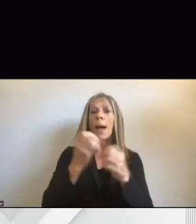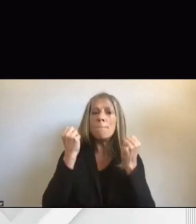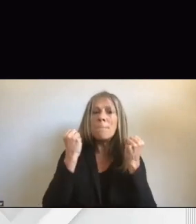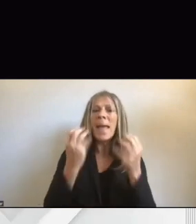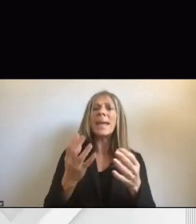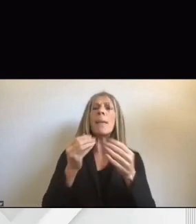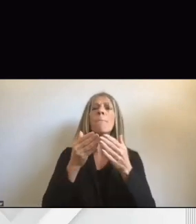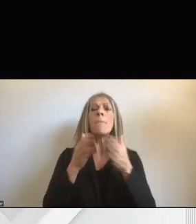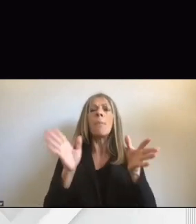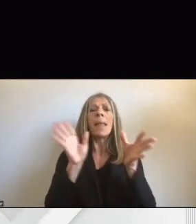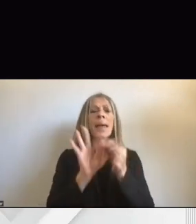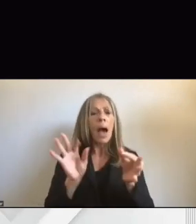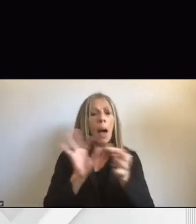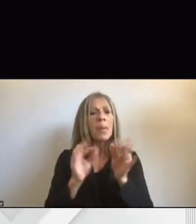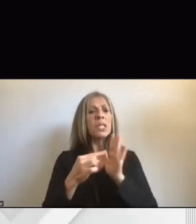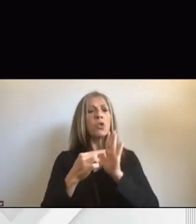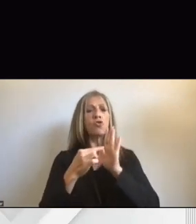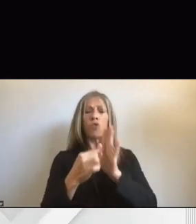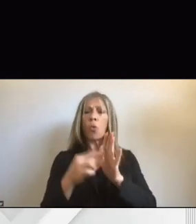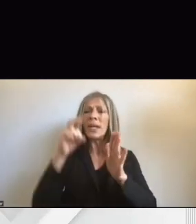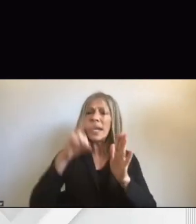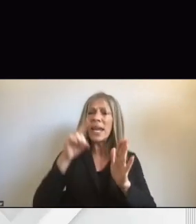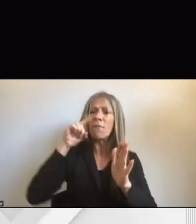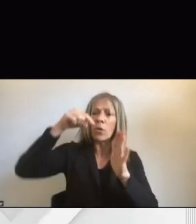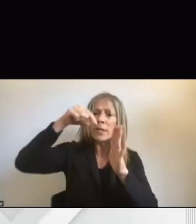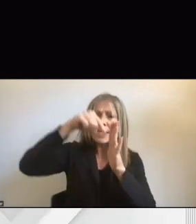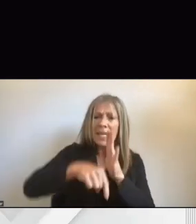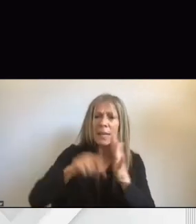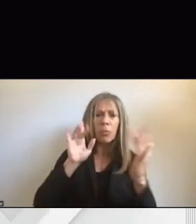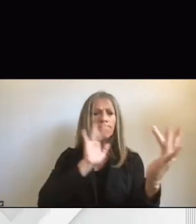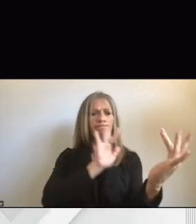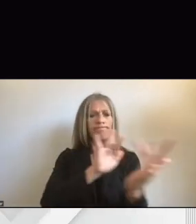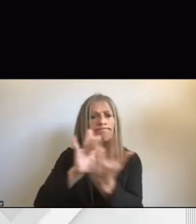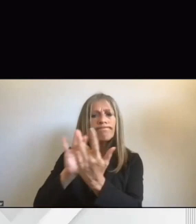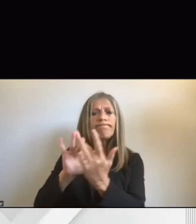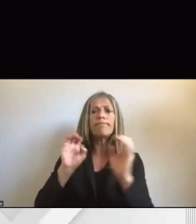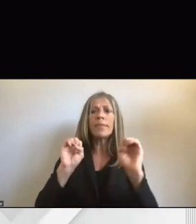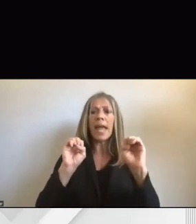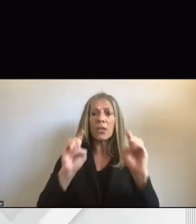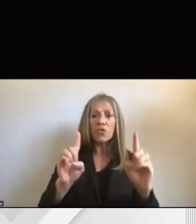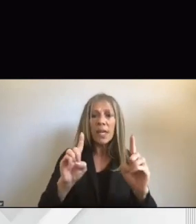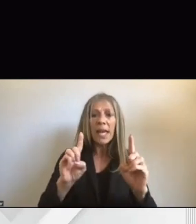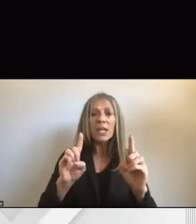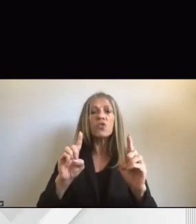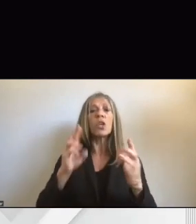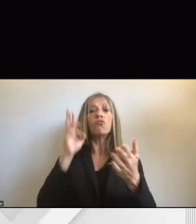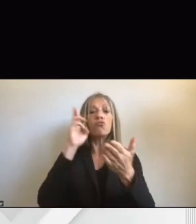public comments that indicated that there was a need for further outreach, education, and